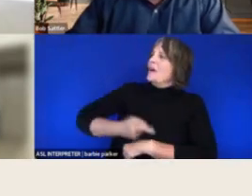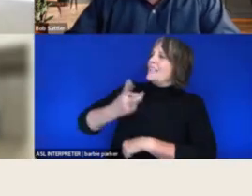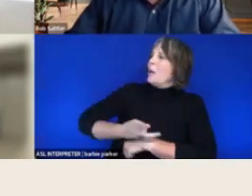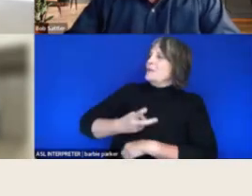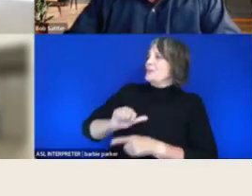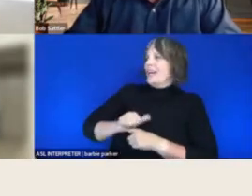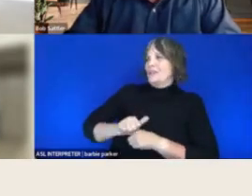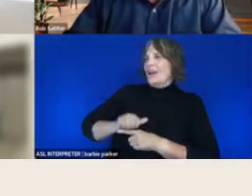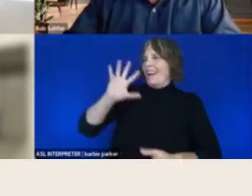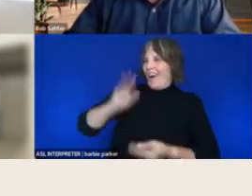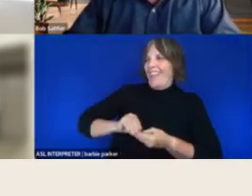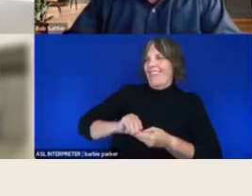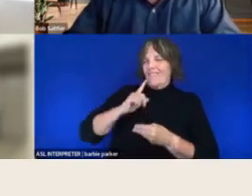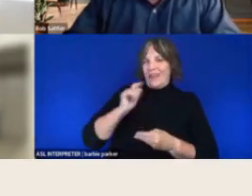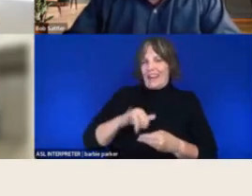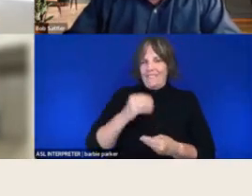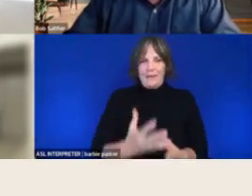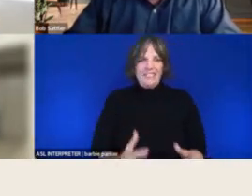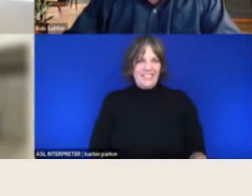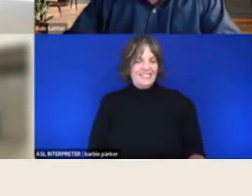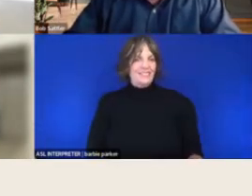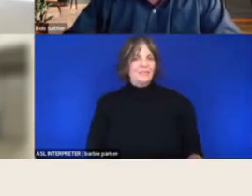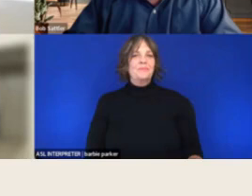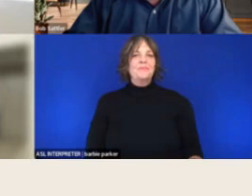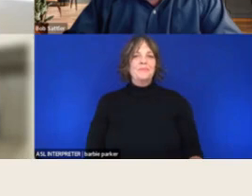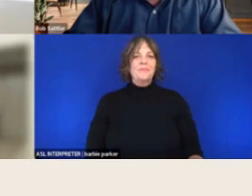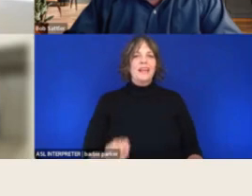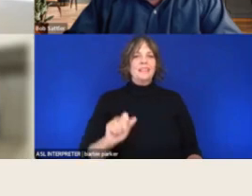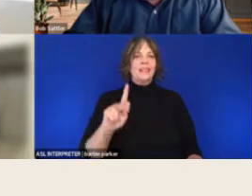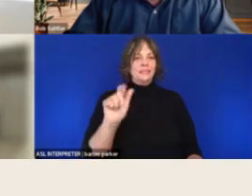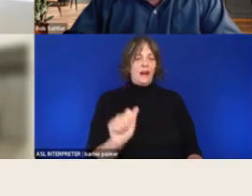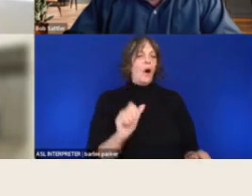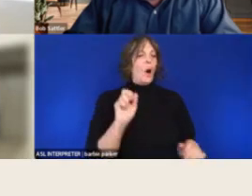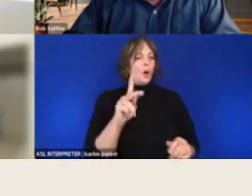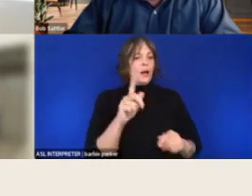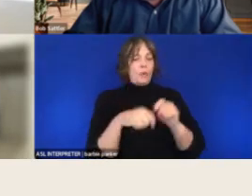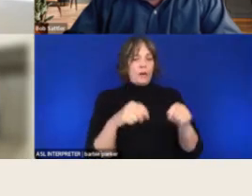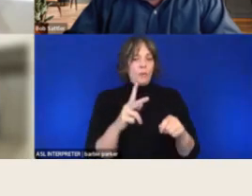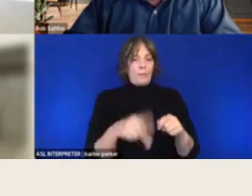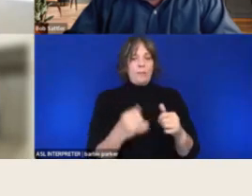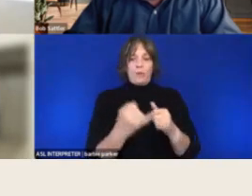Saska Rajcevic: That's right, absolutely All right. Well, I think we're gonna wrap here with one final question. I know that